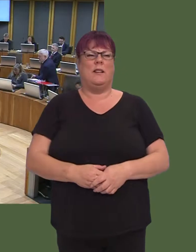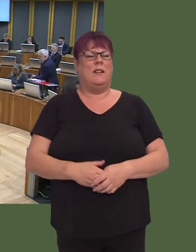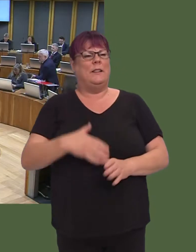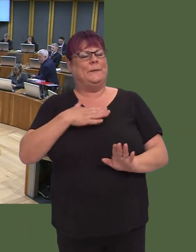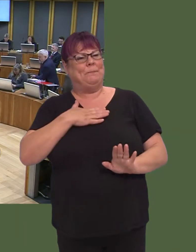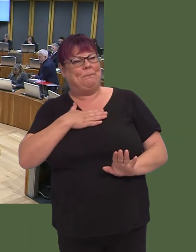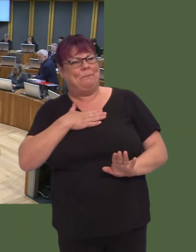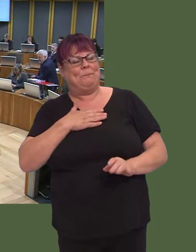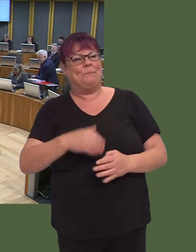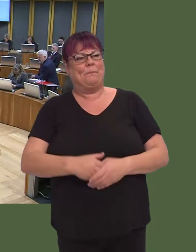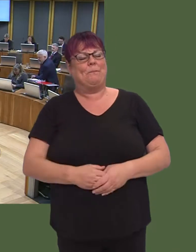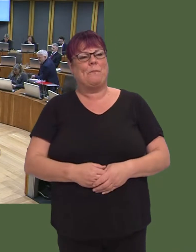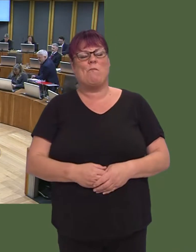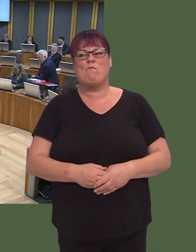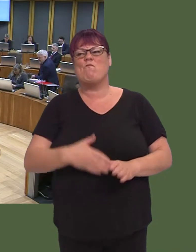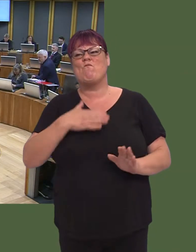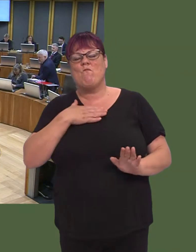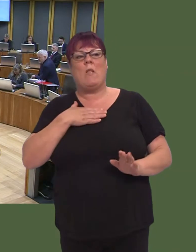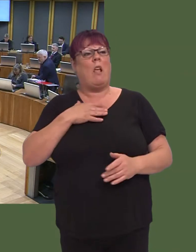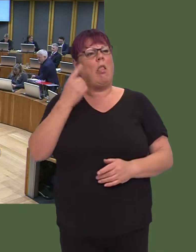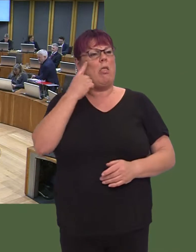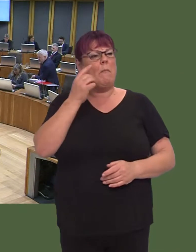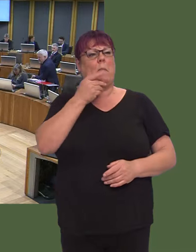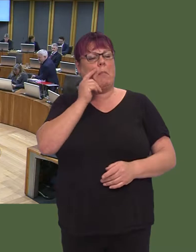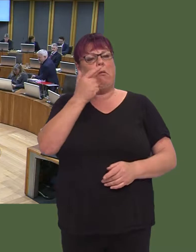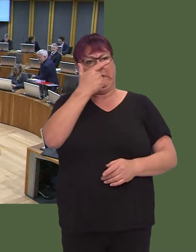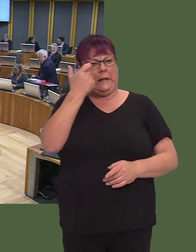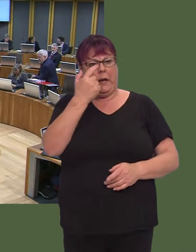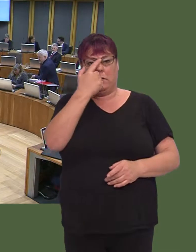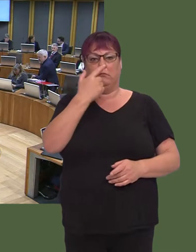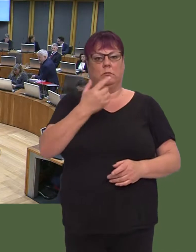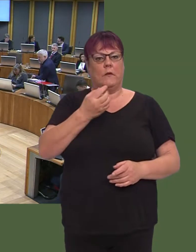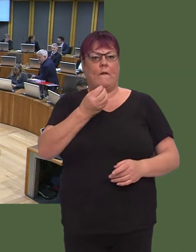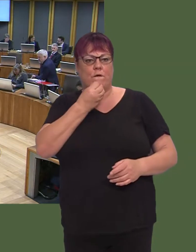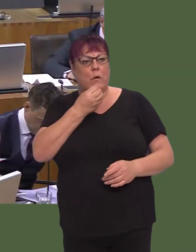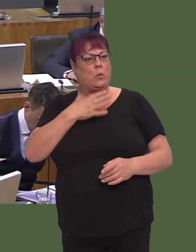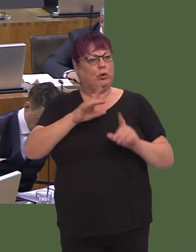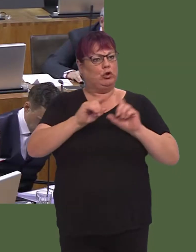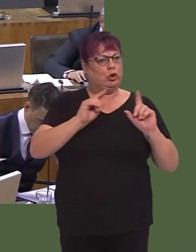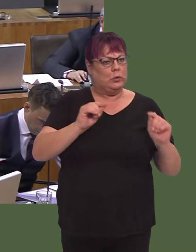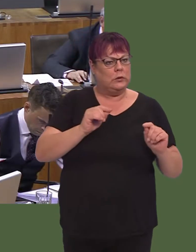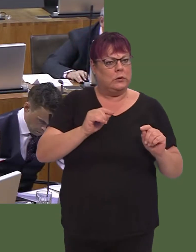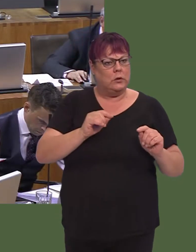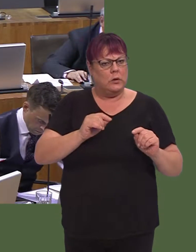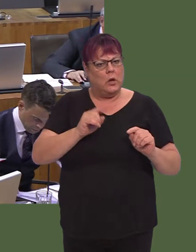Carwyn Jones AM: Well, I think people do understand and are able to make a choice. What shall we have next then?